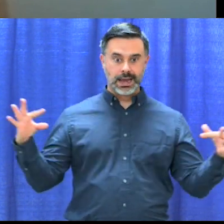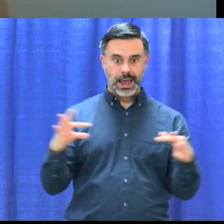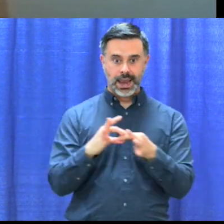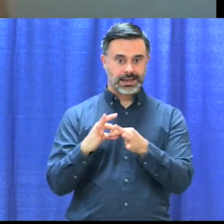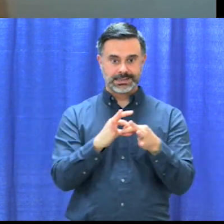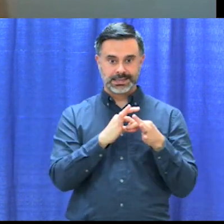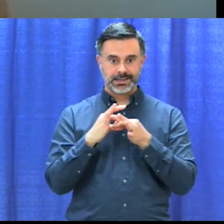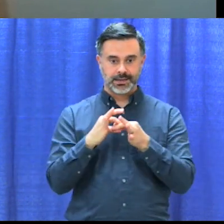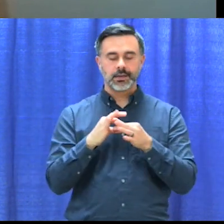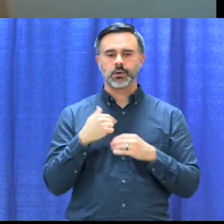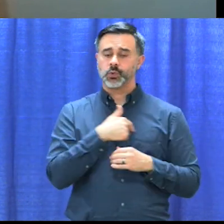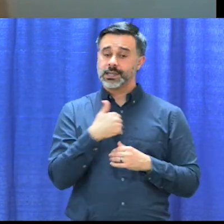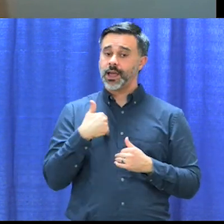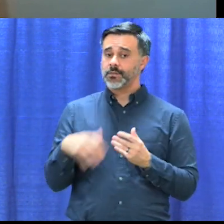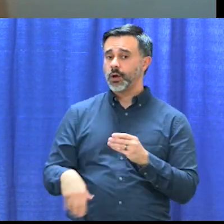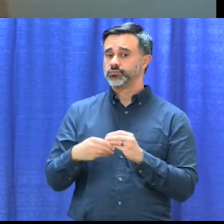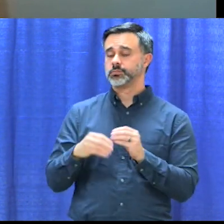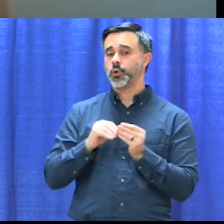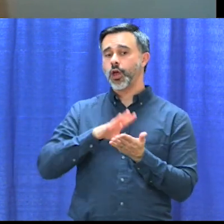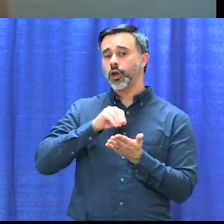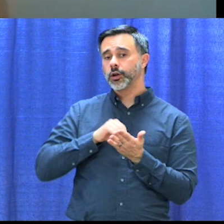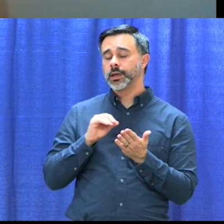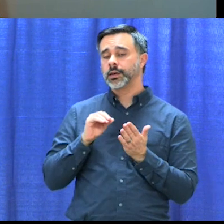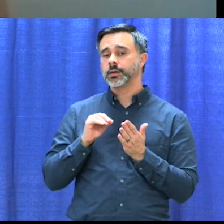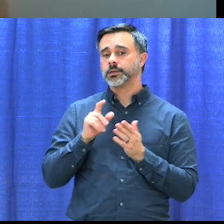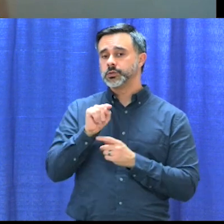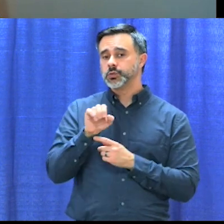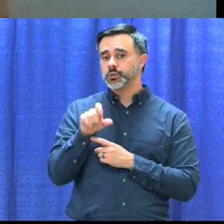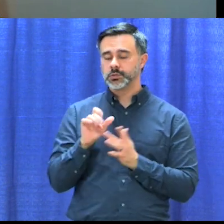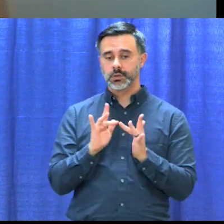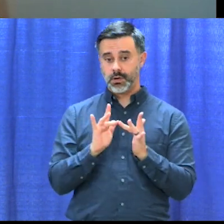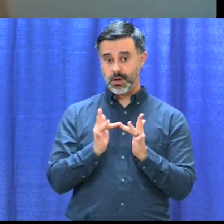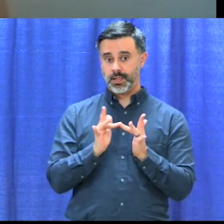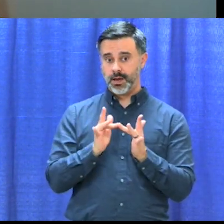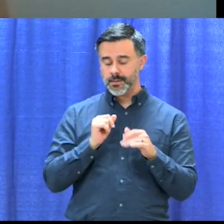We have additional online learning tools that we've now made available and are rolling out